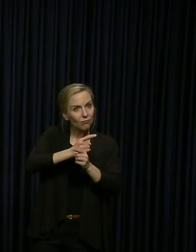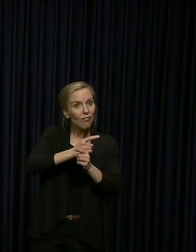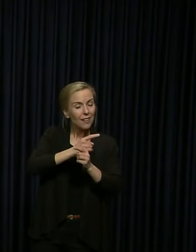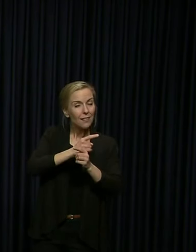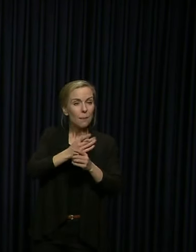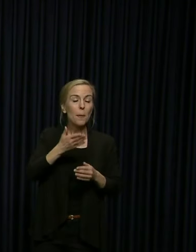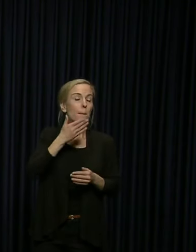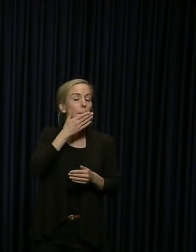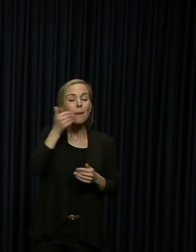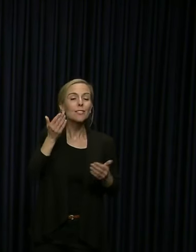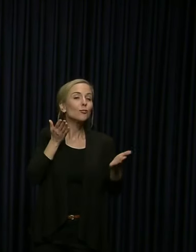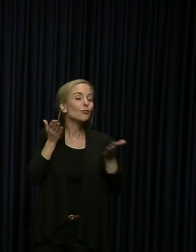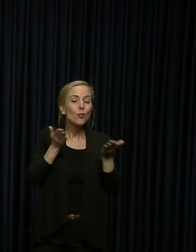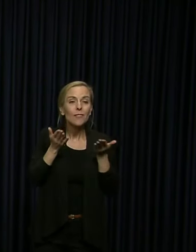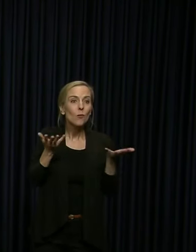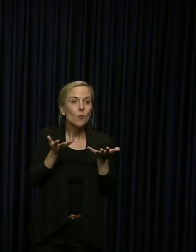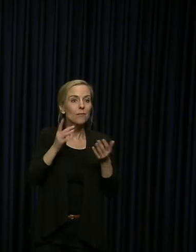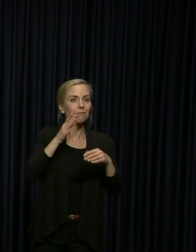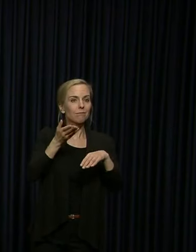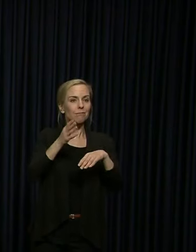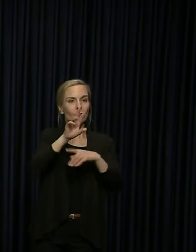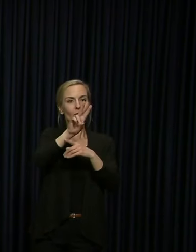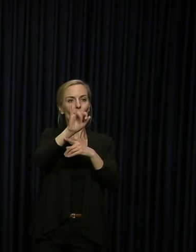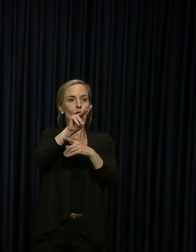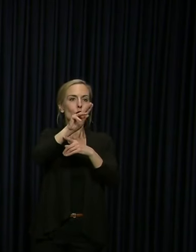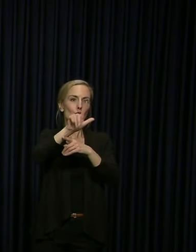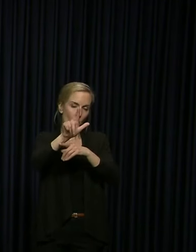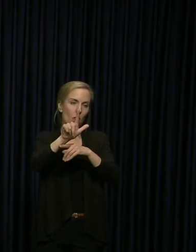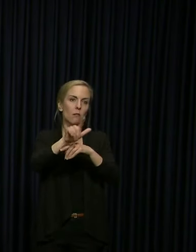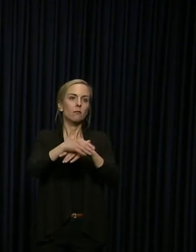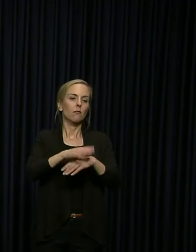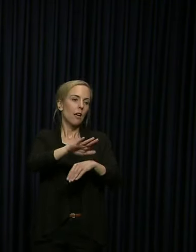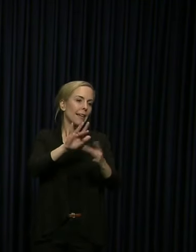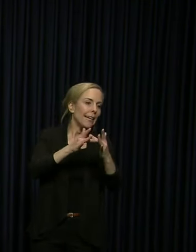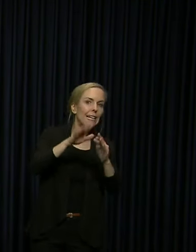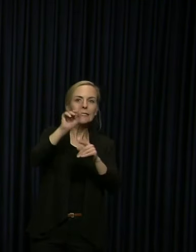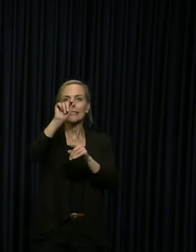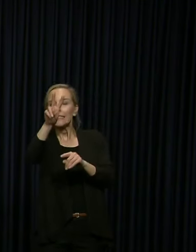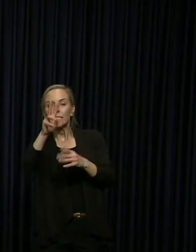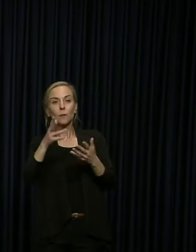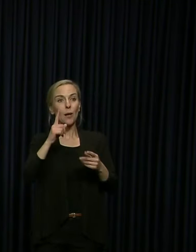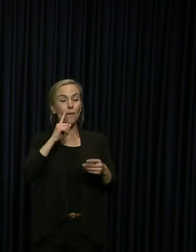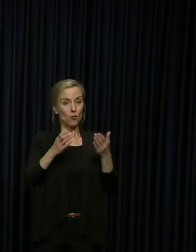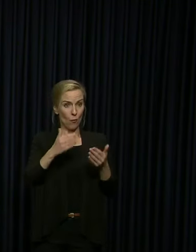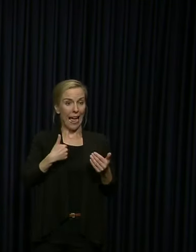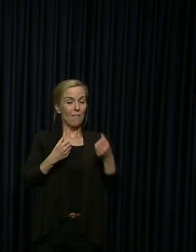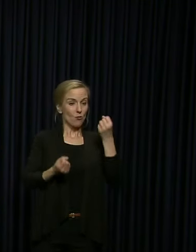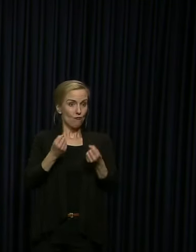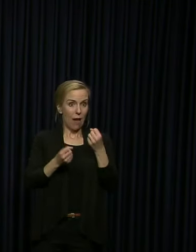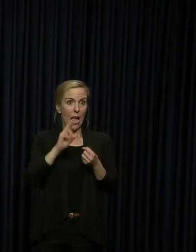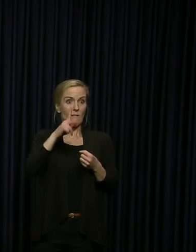MEET, I MEAN, THAT'S BEYOND WHAT YOU WOULD EVER HAVE IN POLITICAL THOUGHT. BUT THIS IS LIFE AND DEATH.